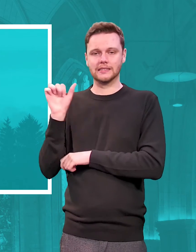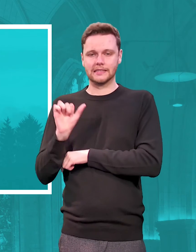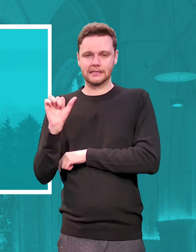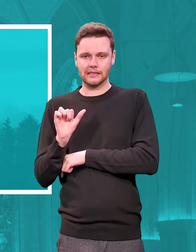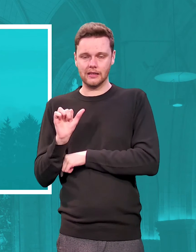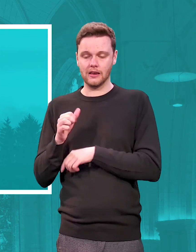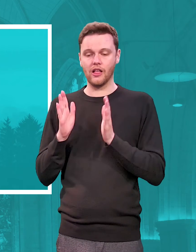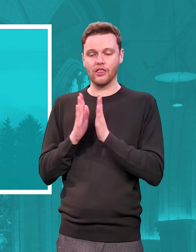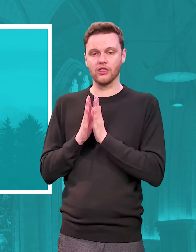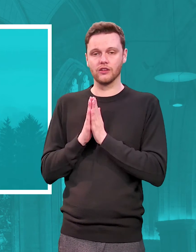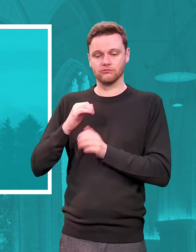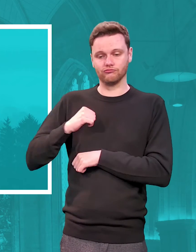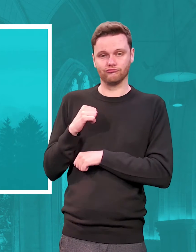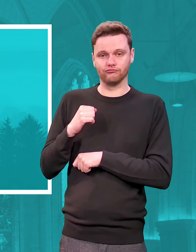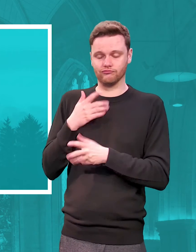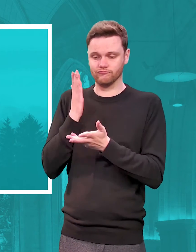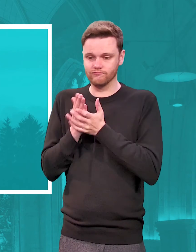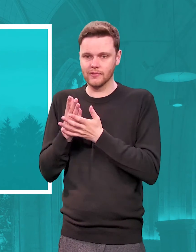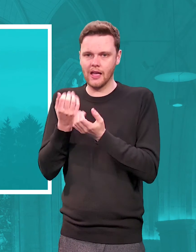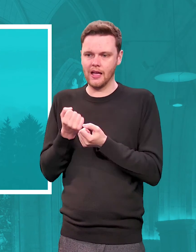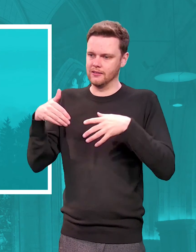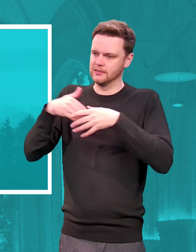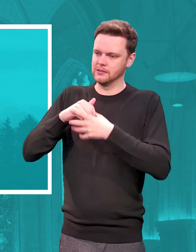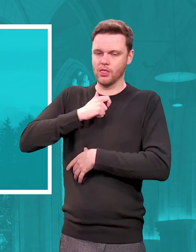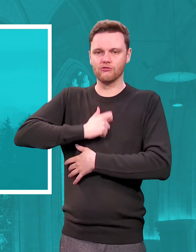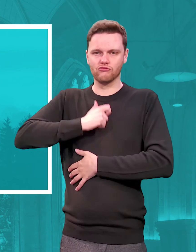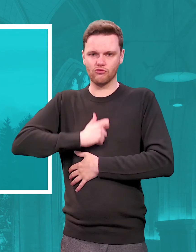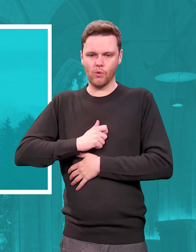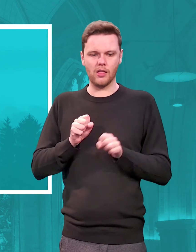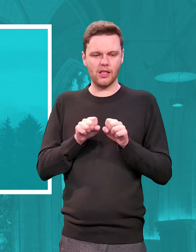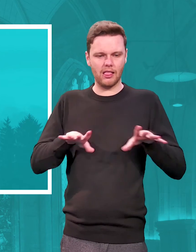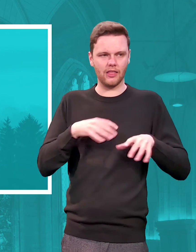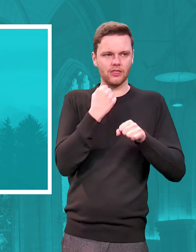has a broadly similar role in the International Presbytery to that of the General Trustees within Scotland.